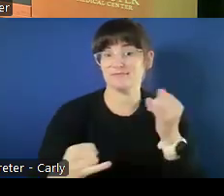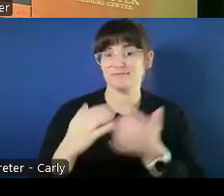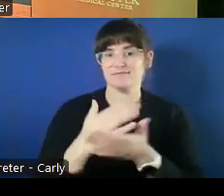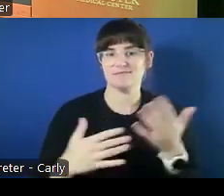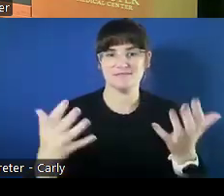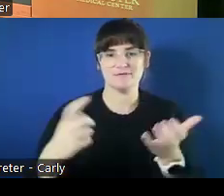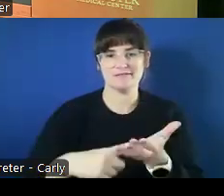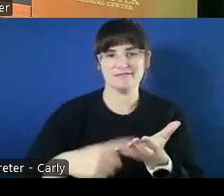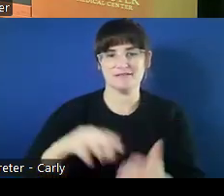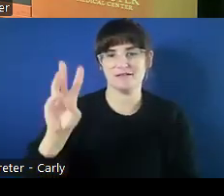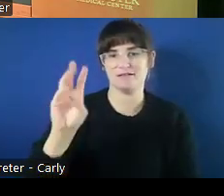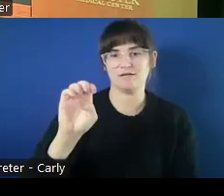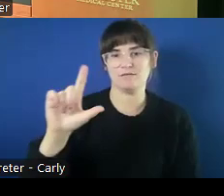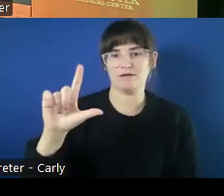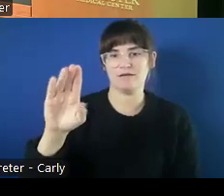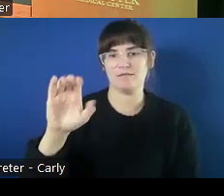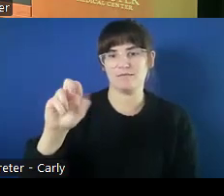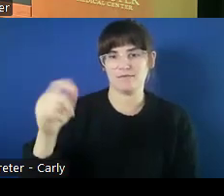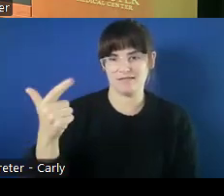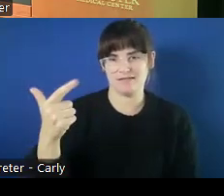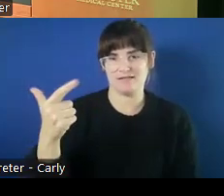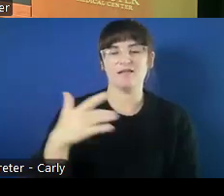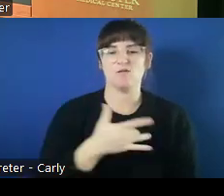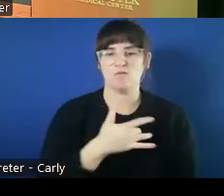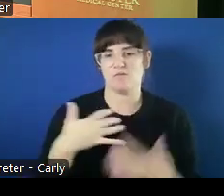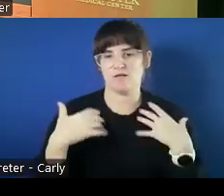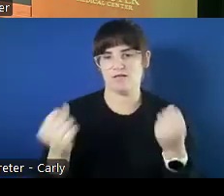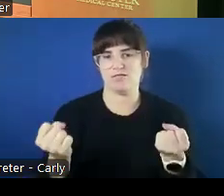health so we were doing a lot of studies we were recruiting a lot of participants